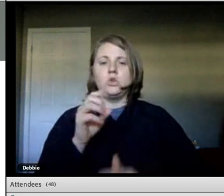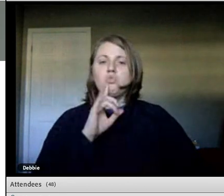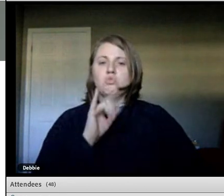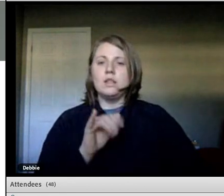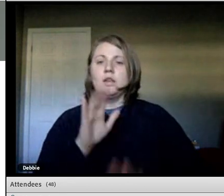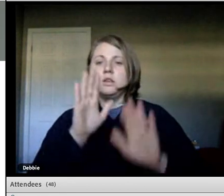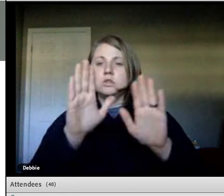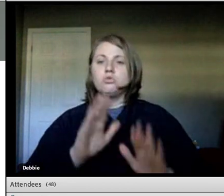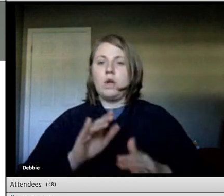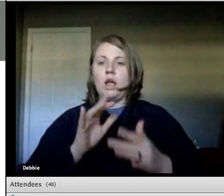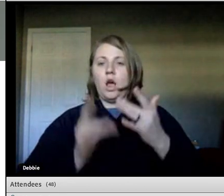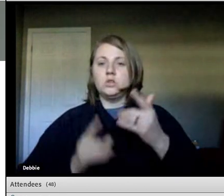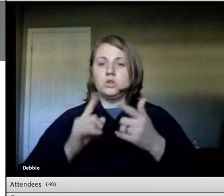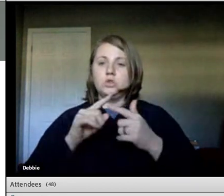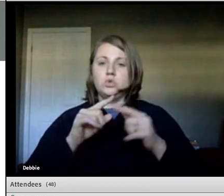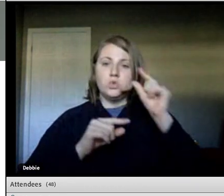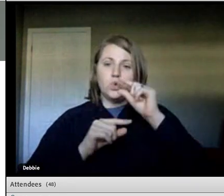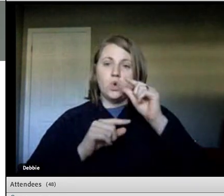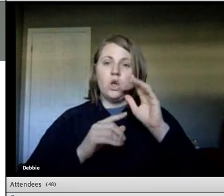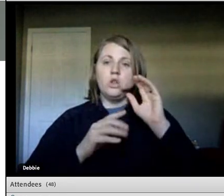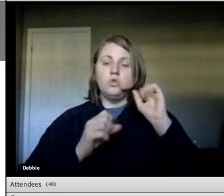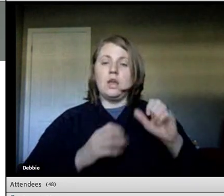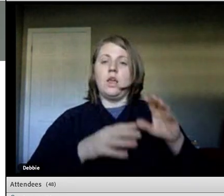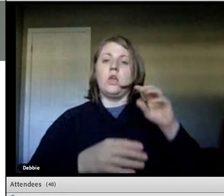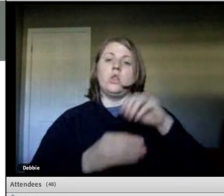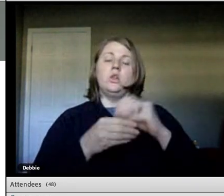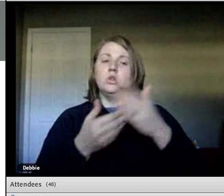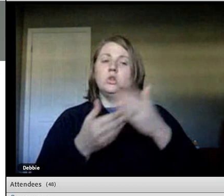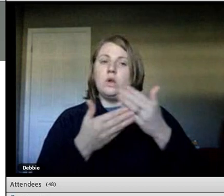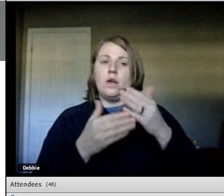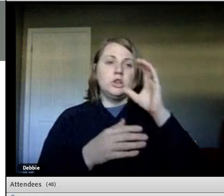and you can put it right into whatever search place that you search.